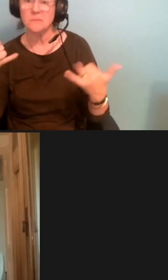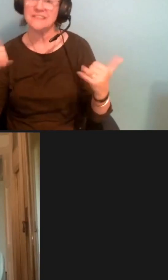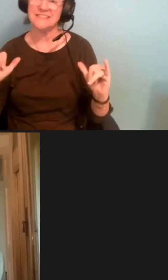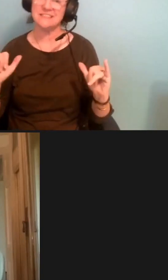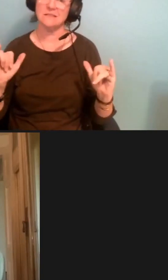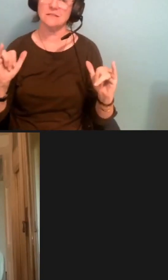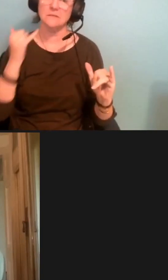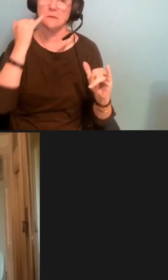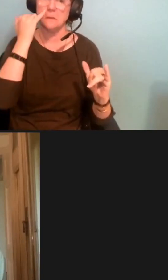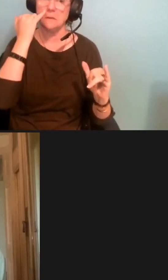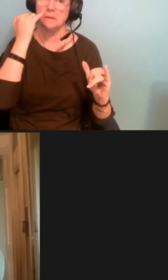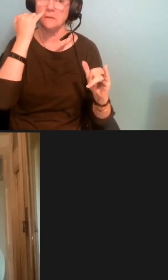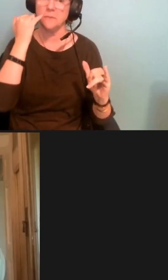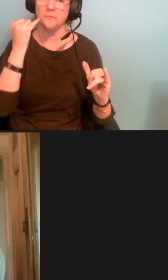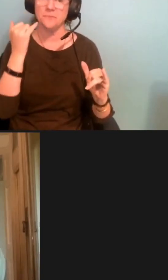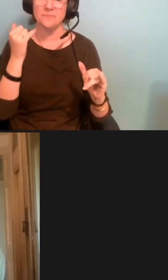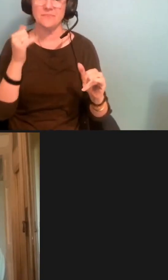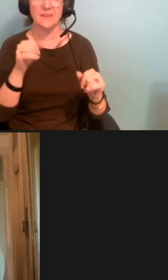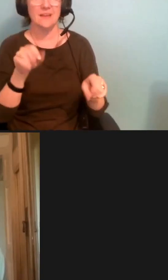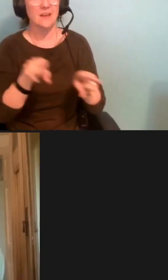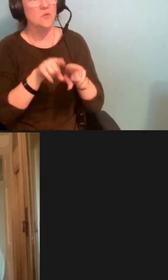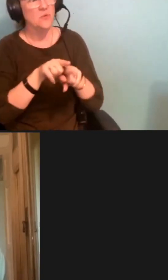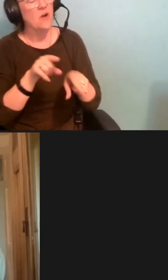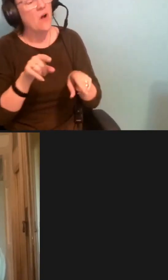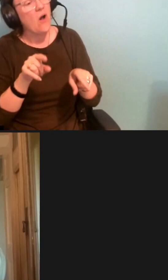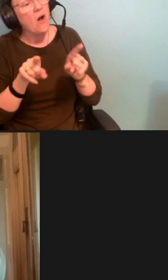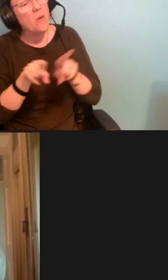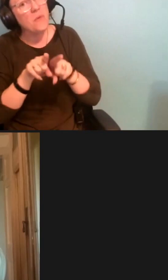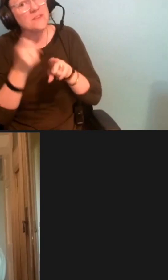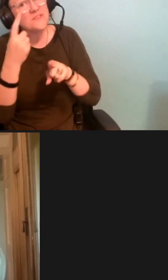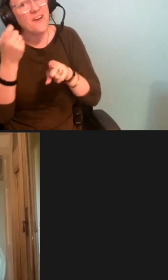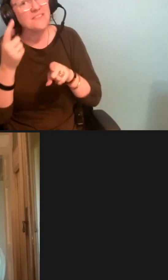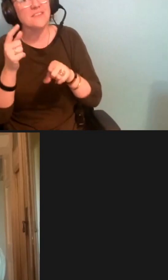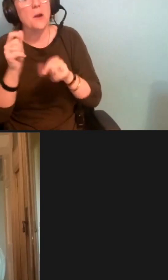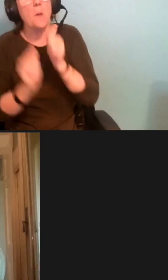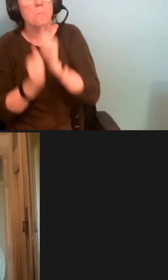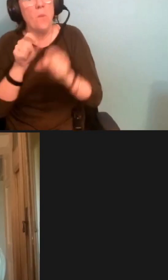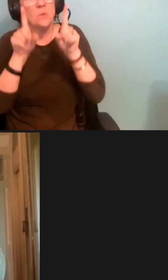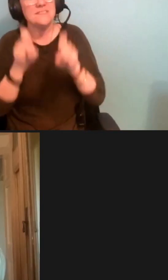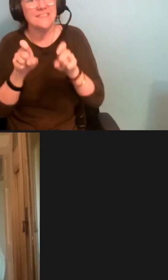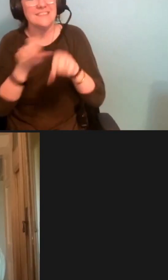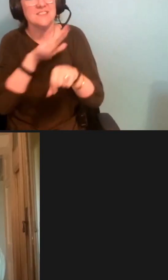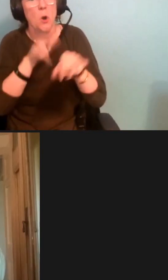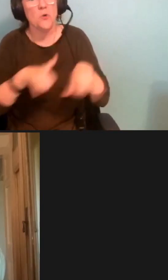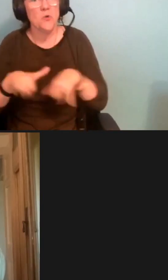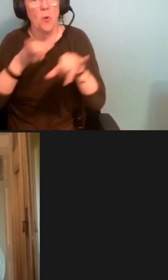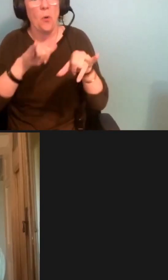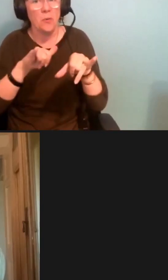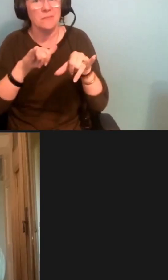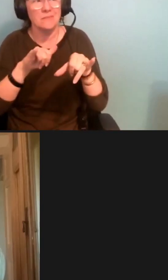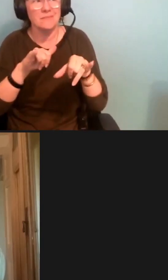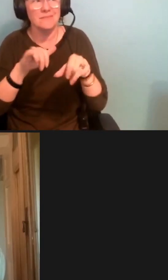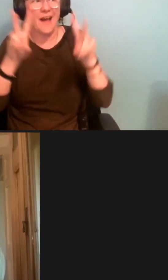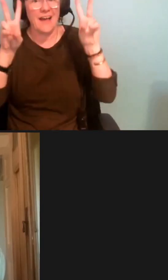almost all tests are normed on typical children because you want to compare a child to typical children but you're giving those tests